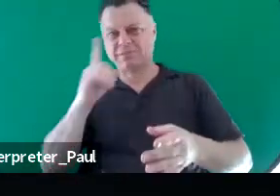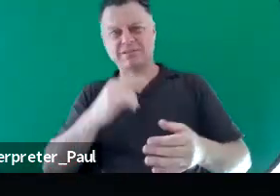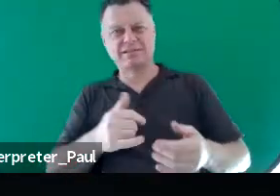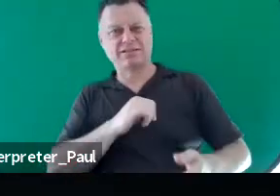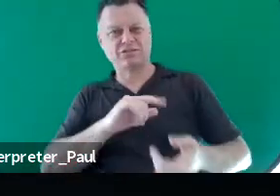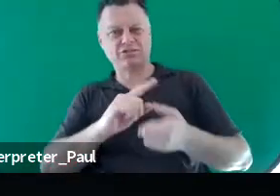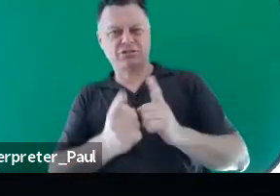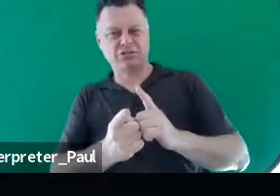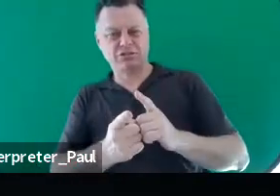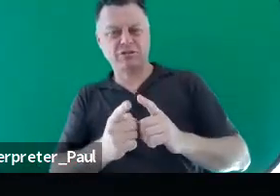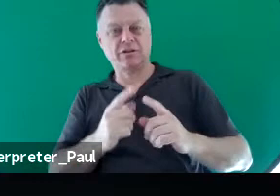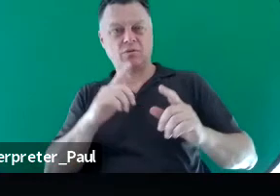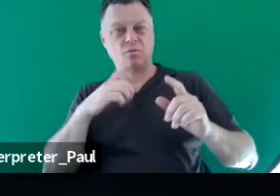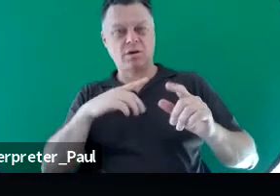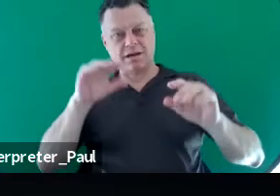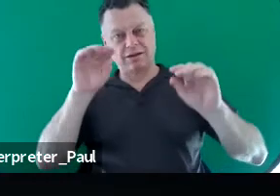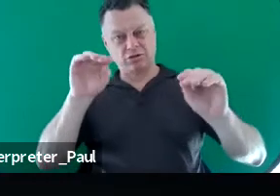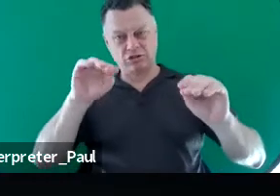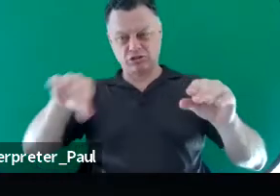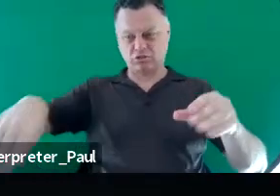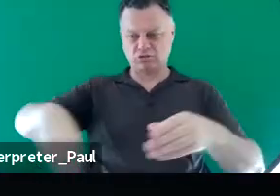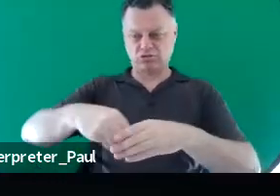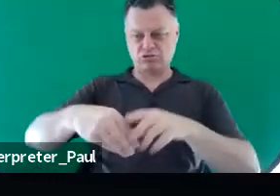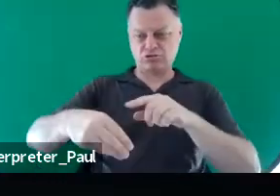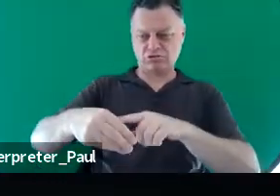inclusive education and particularly how it relates to the tertiary sector.